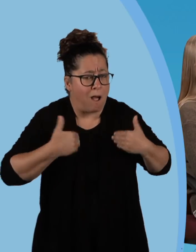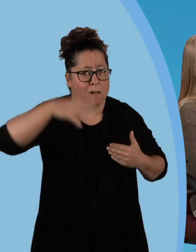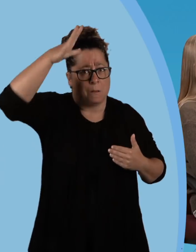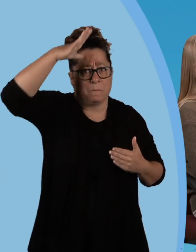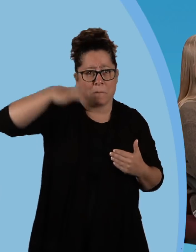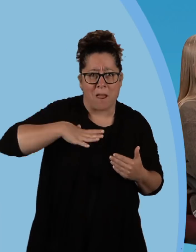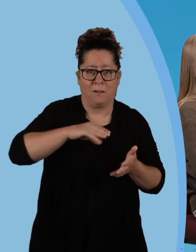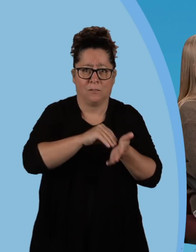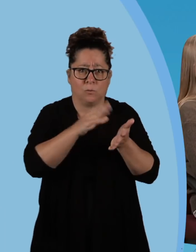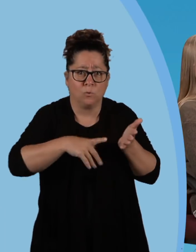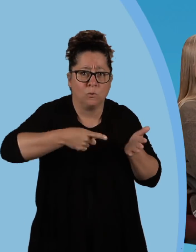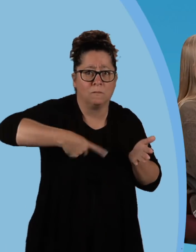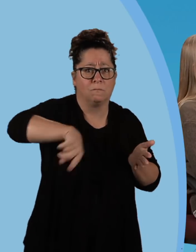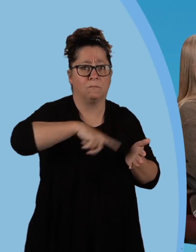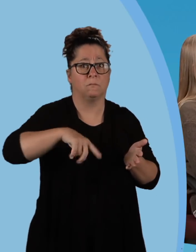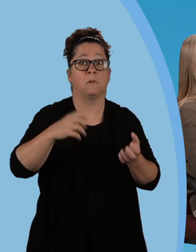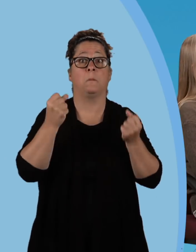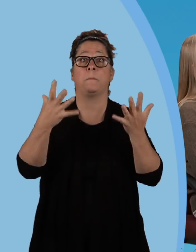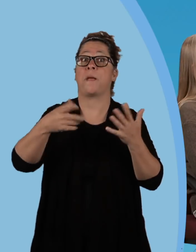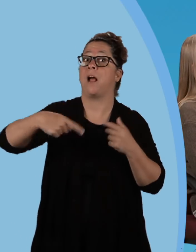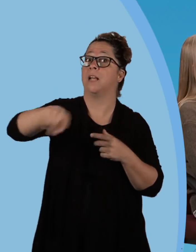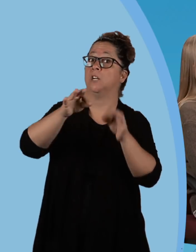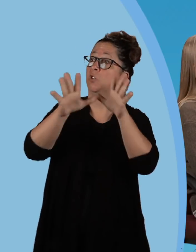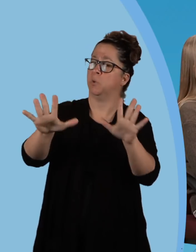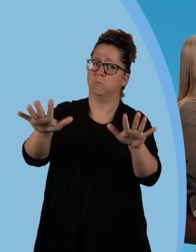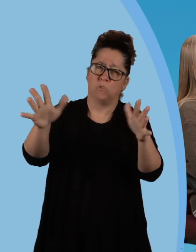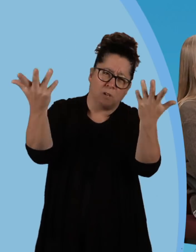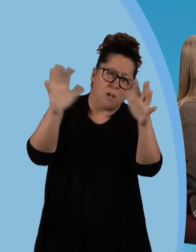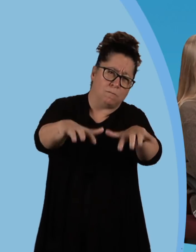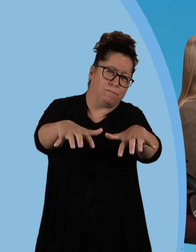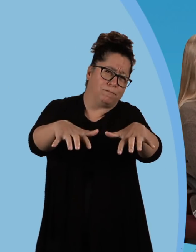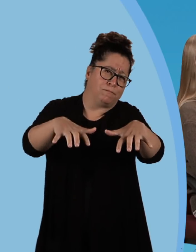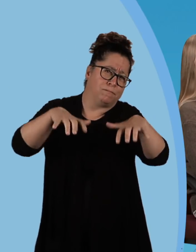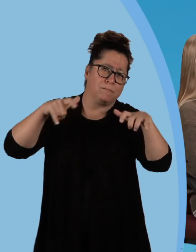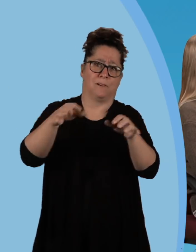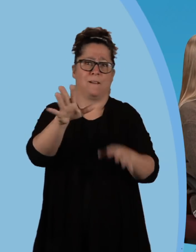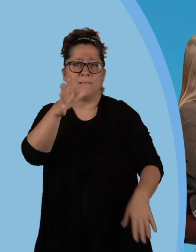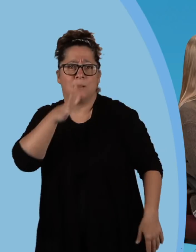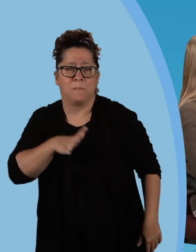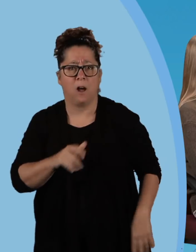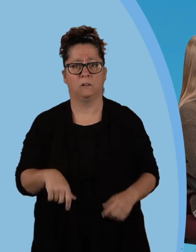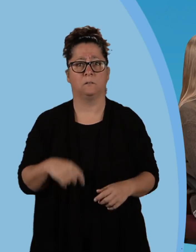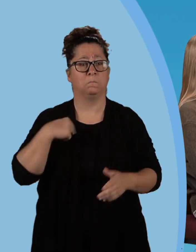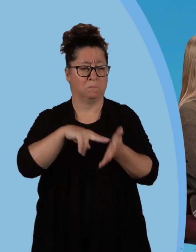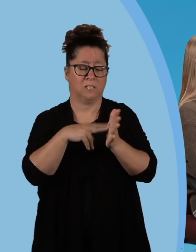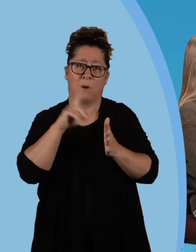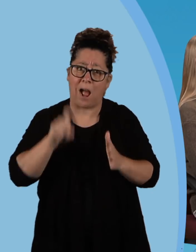I feel for young adolescent students who are male. Most of their interpreters are females.